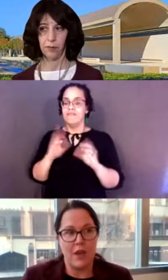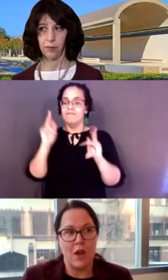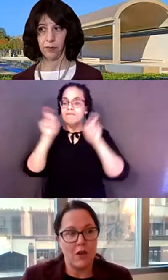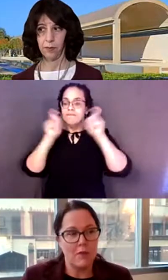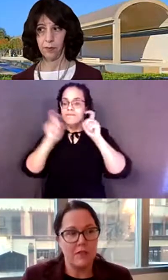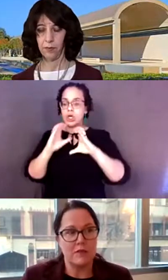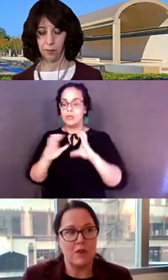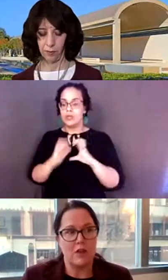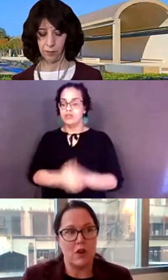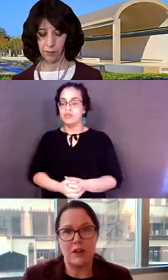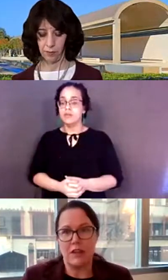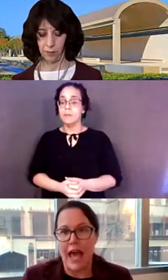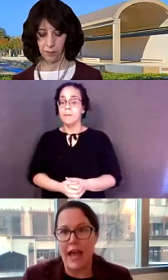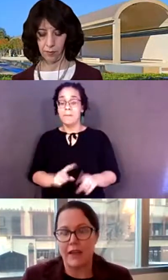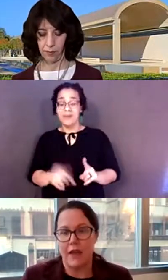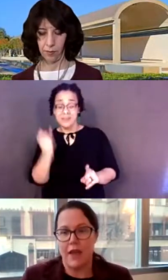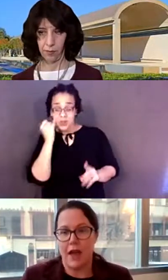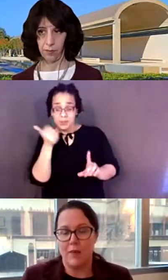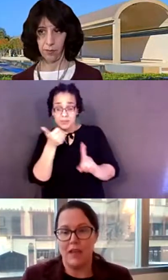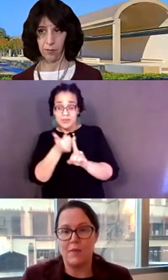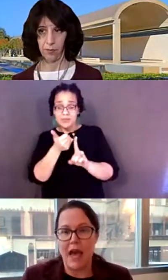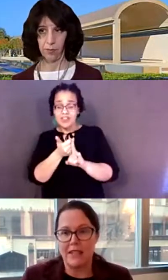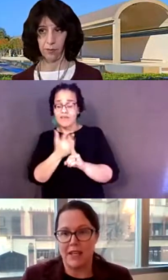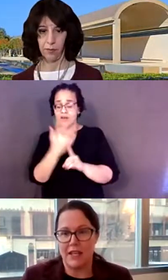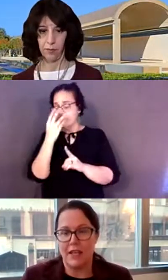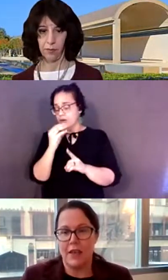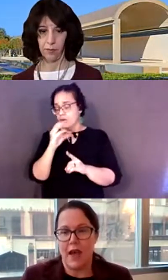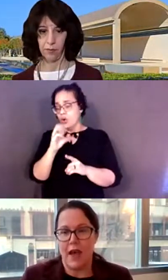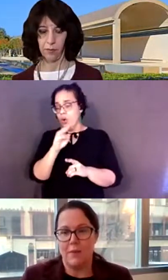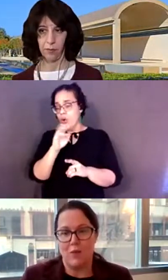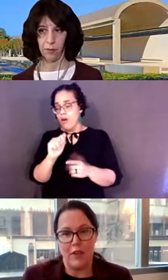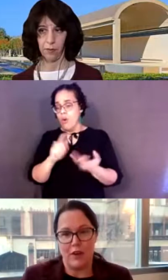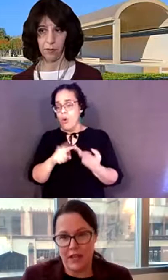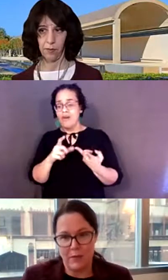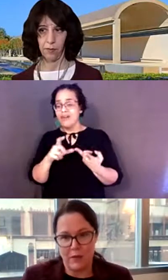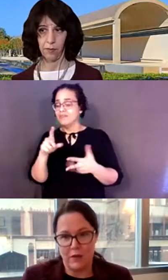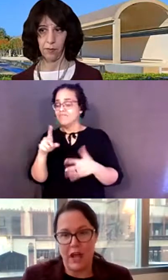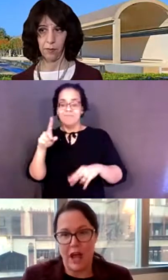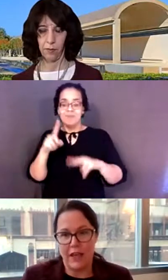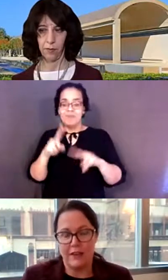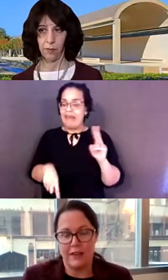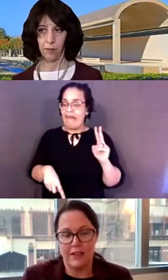are comatose or lack the capacity,